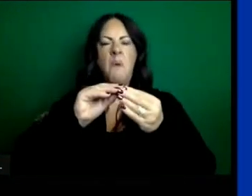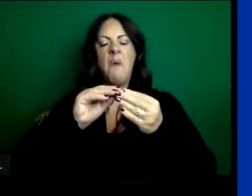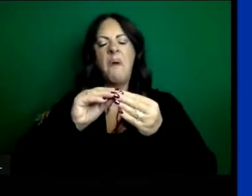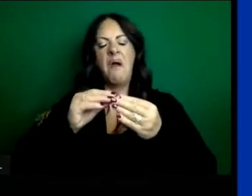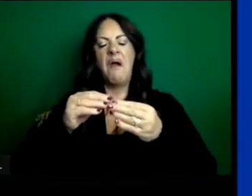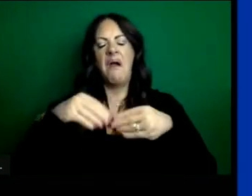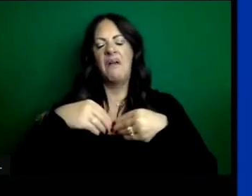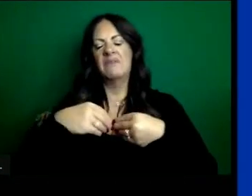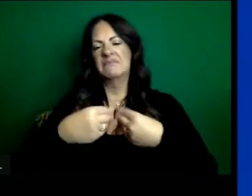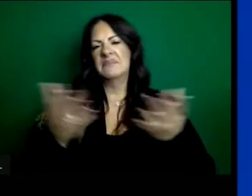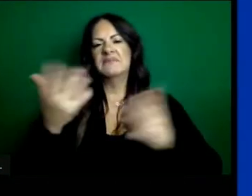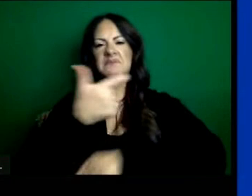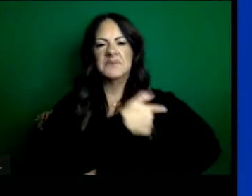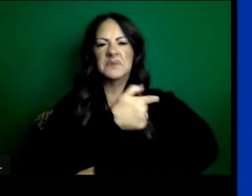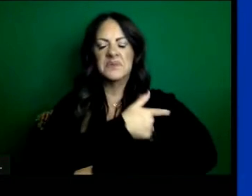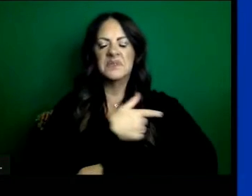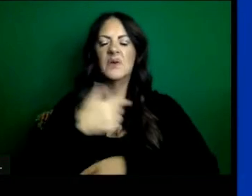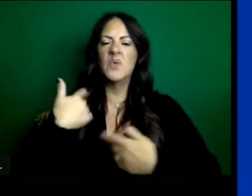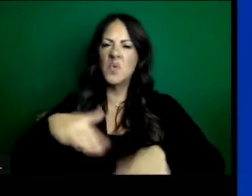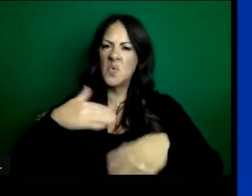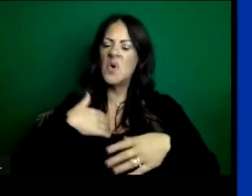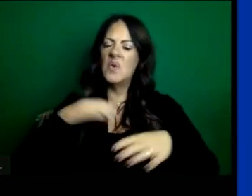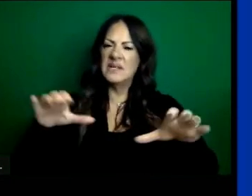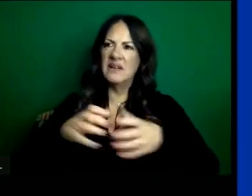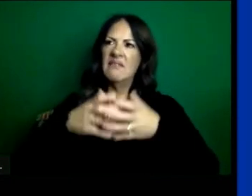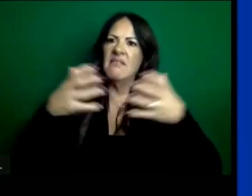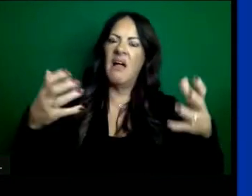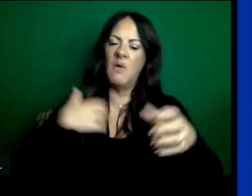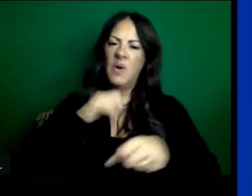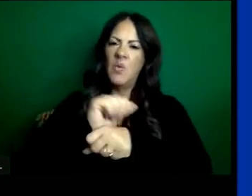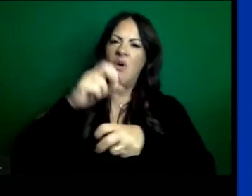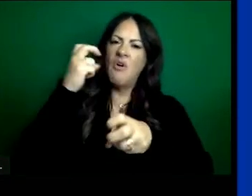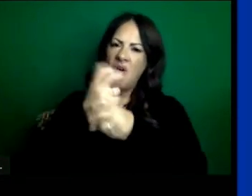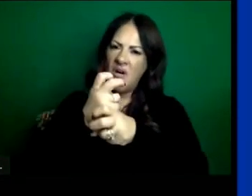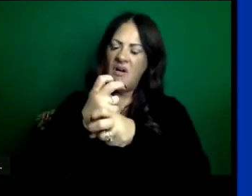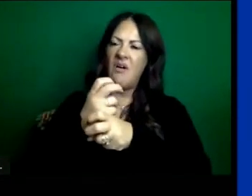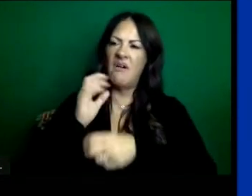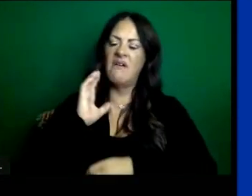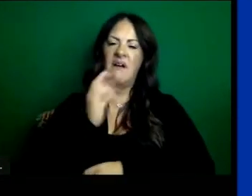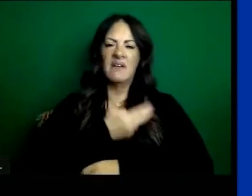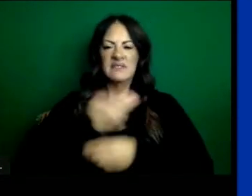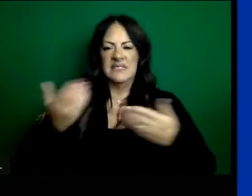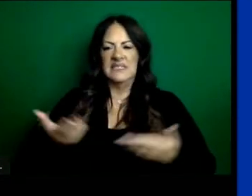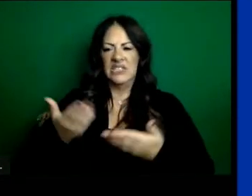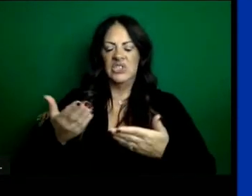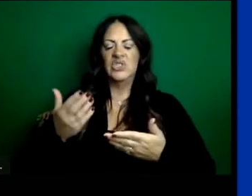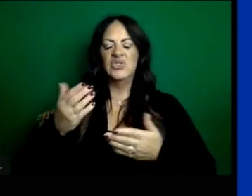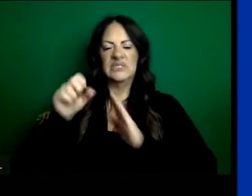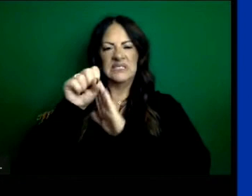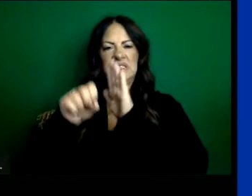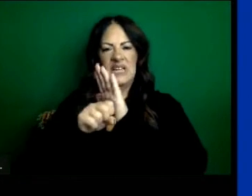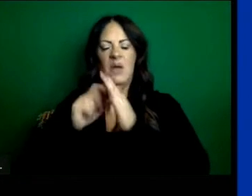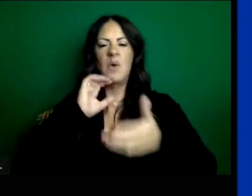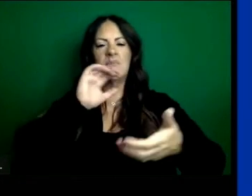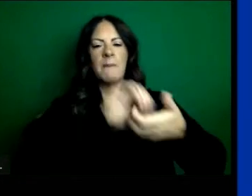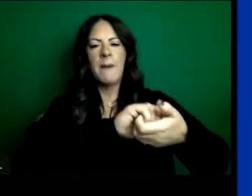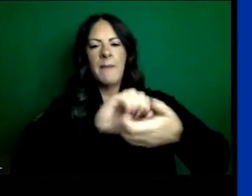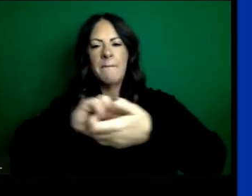DOING IN THE EARLY PART OF JANUARY TOWARD THE END OF THE MONTH. CERTAINLY PICKING UP STEAM WITH THAT. PROUD OF THE EFFORTS AND THE